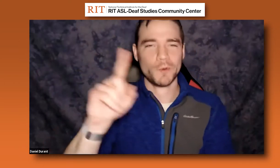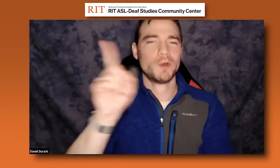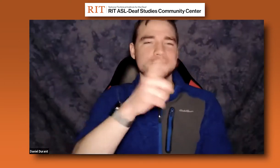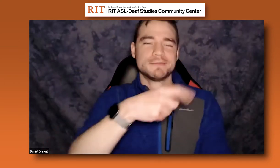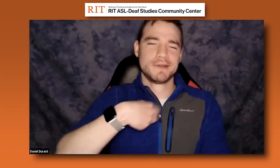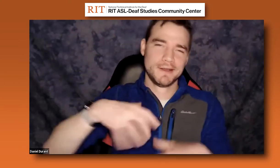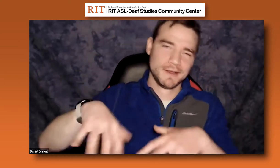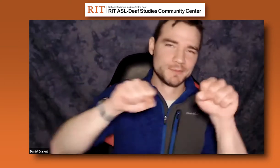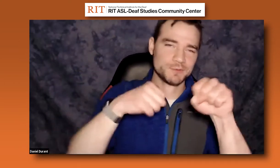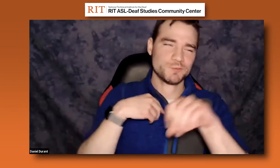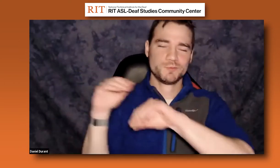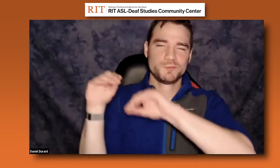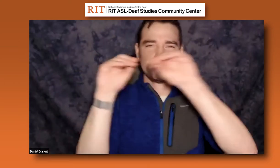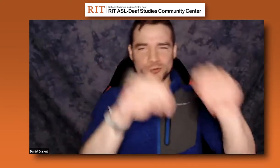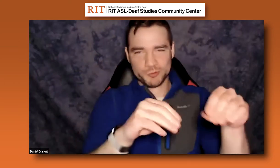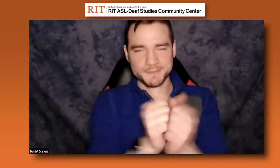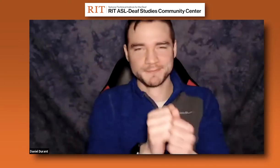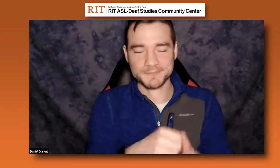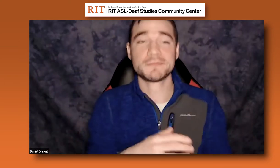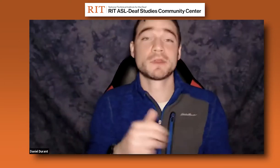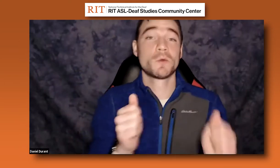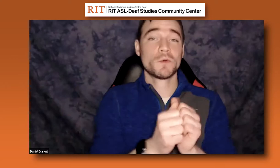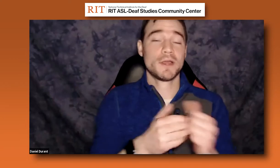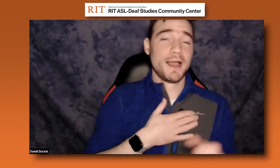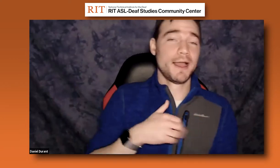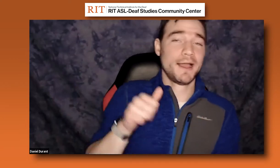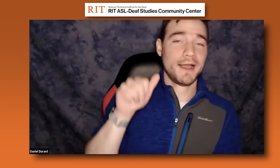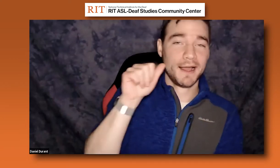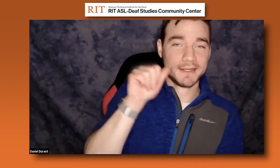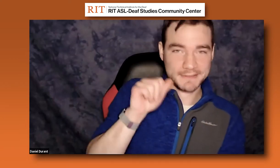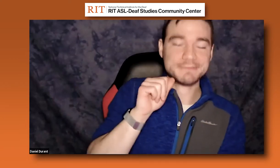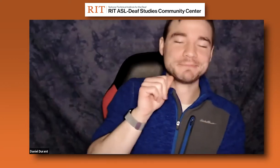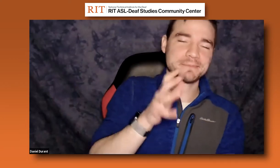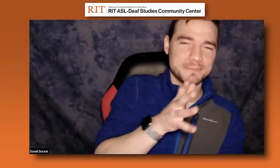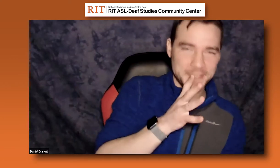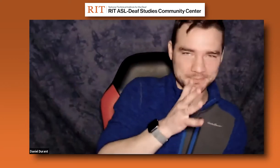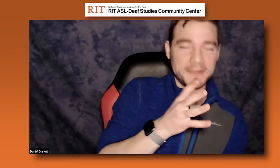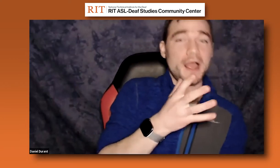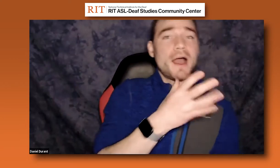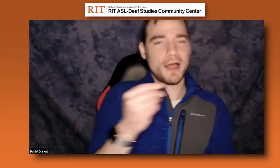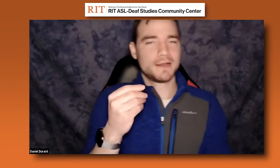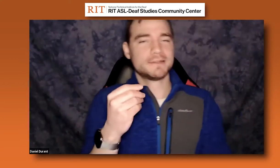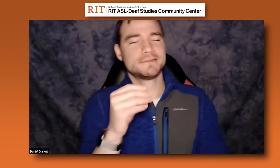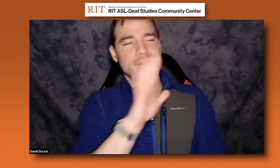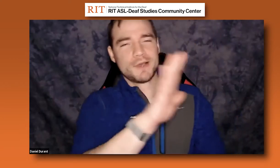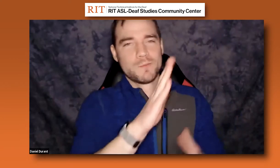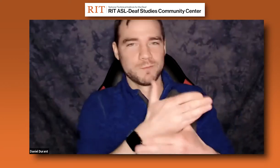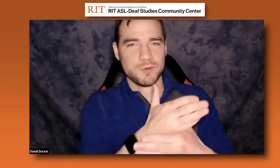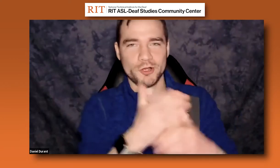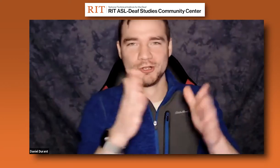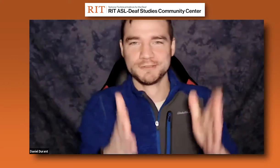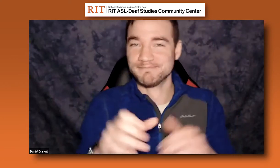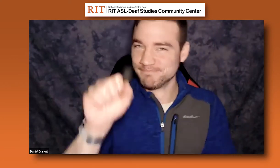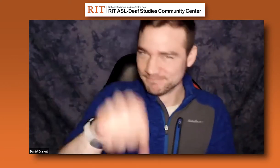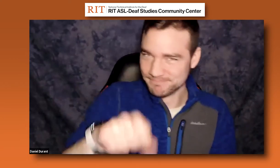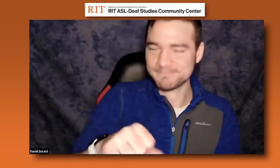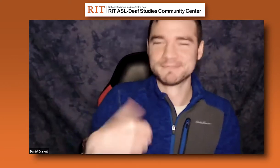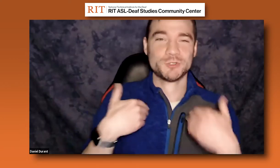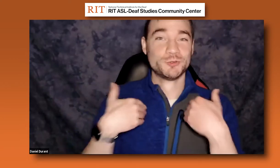and that's where I was adopted and moved to with my aunt--my mom-- and her partner.